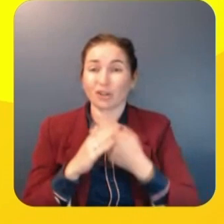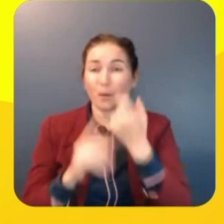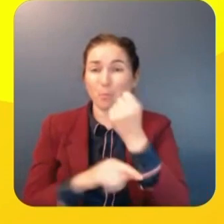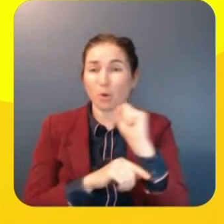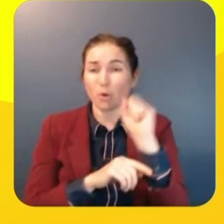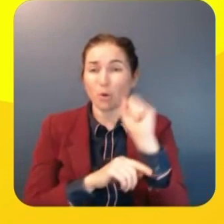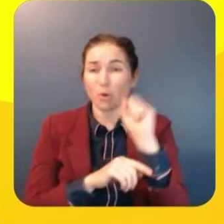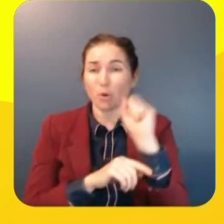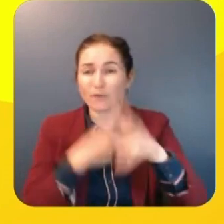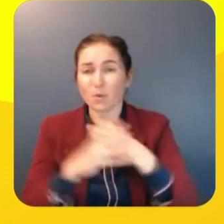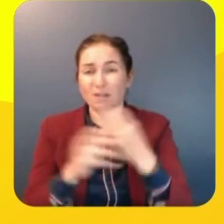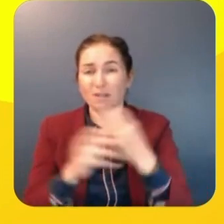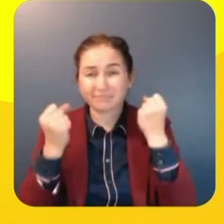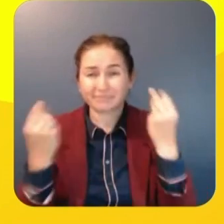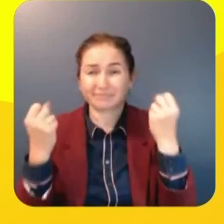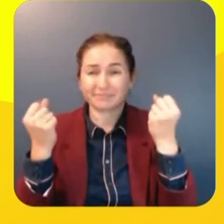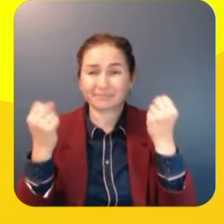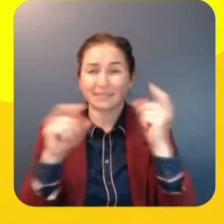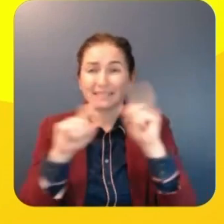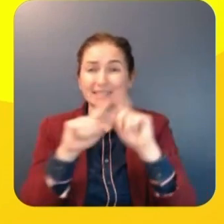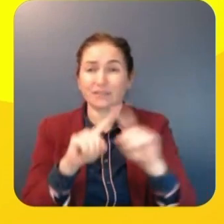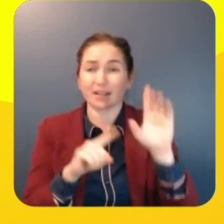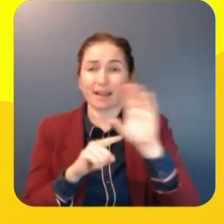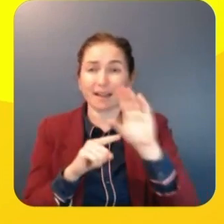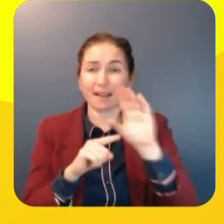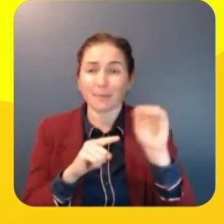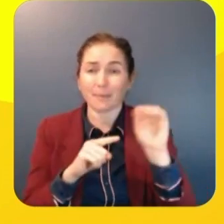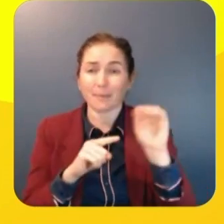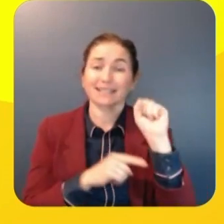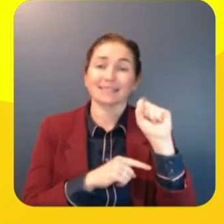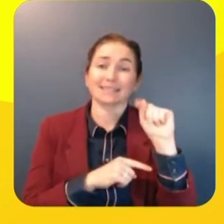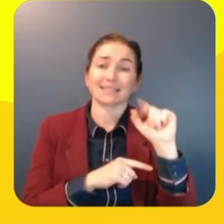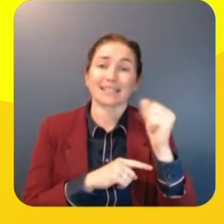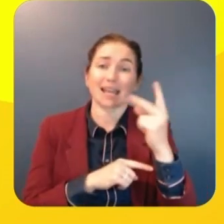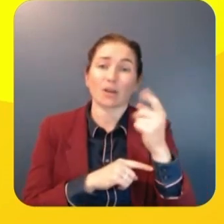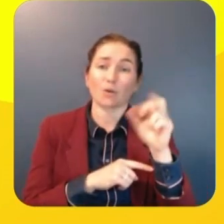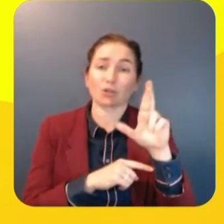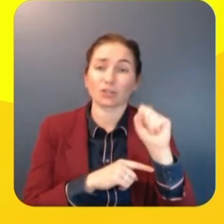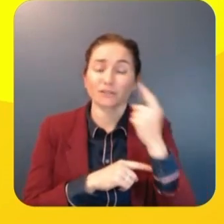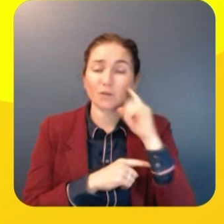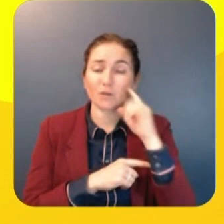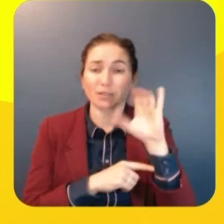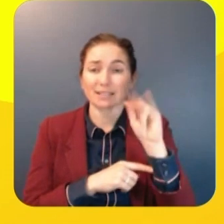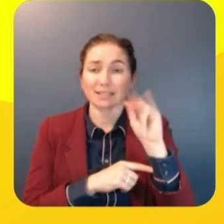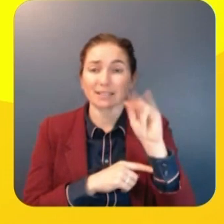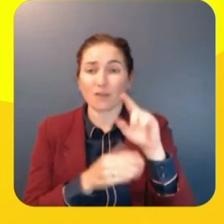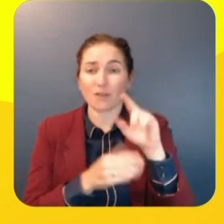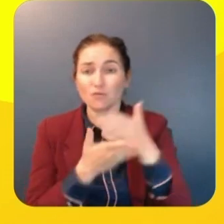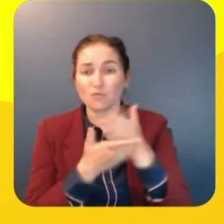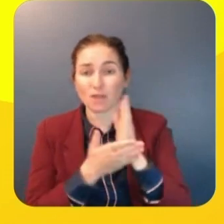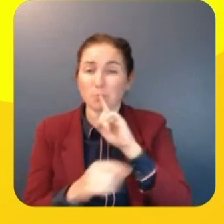organizations and other key stakeholders on civil rights promised collective action on diversity, equity and inclusion.